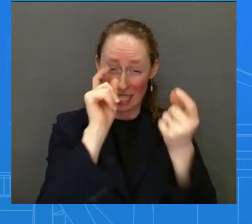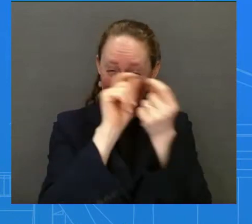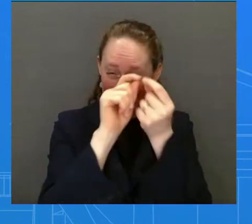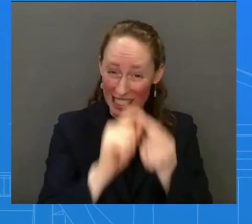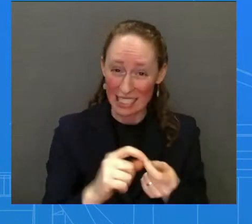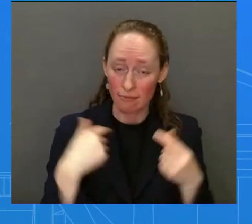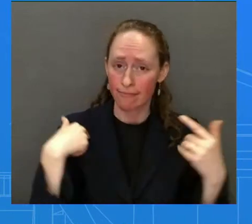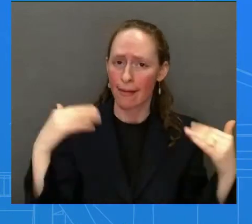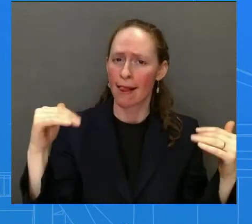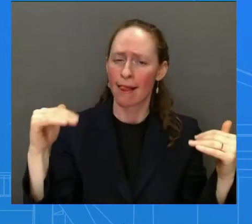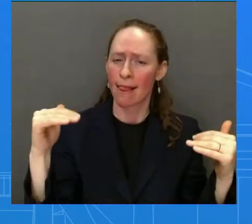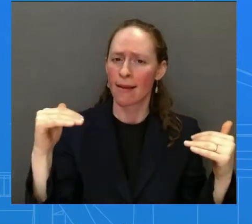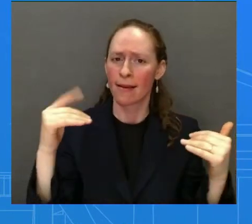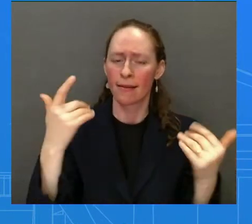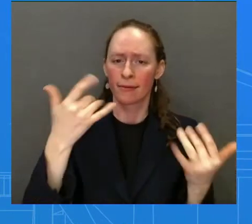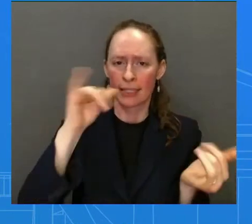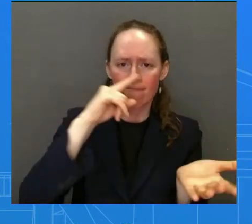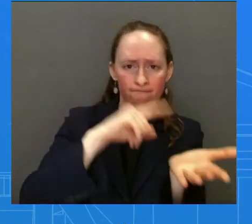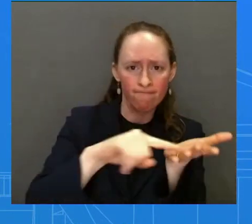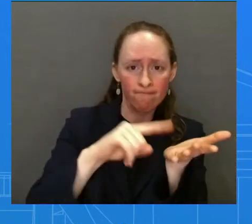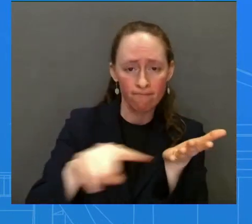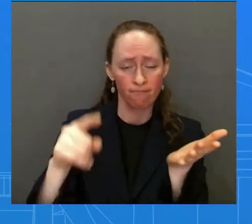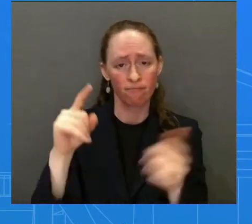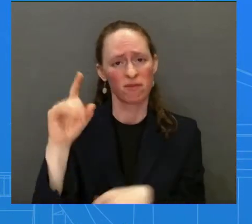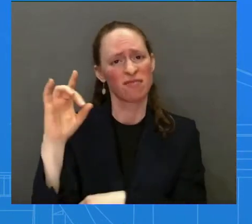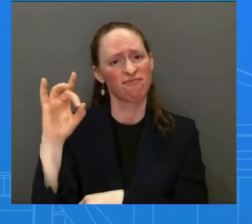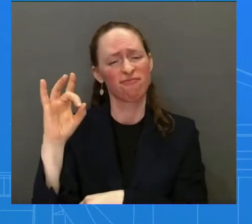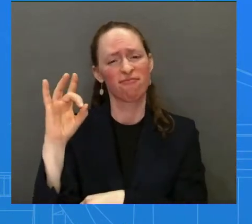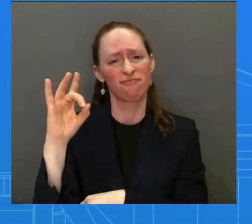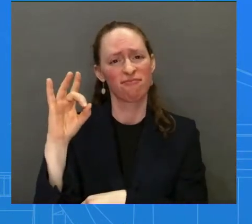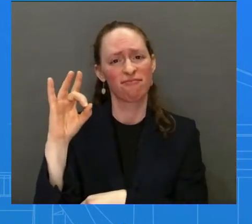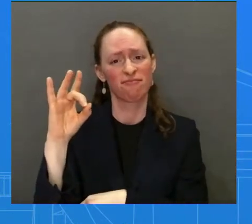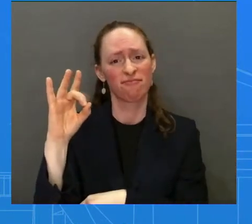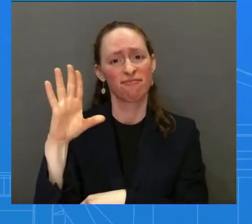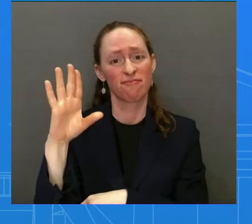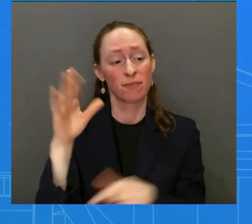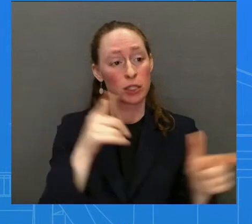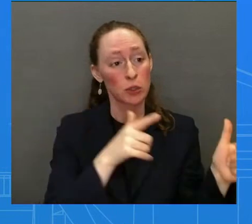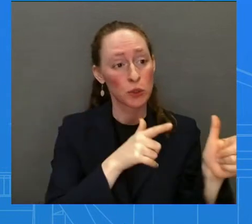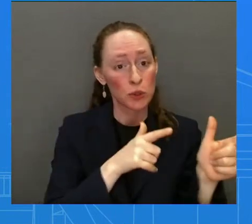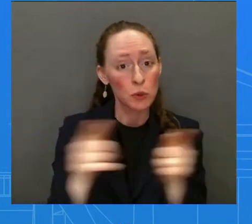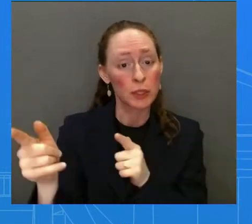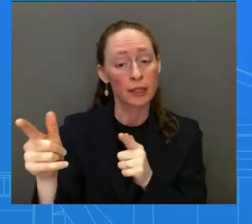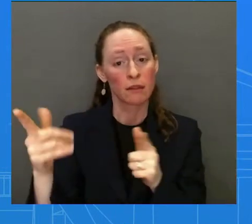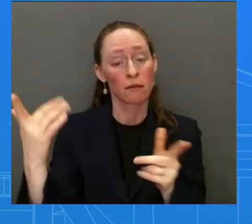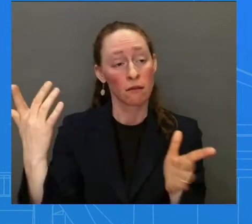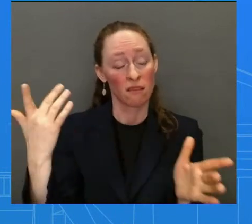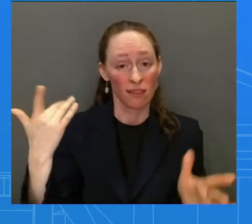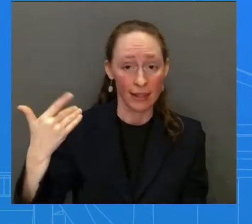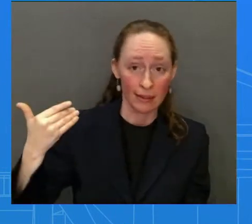are being devastated by gun violence. Schools should be safe spaces for our kids to grow